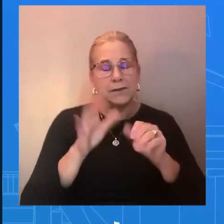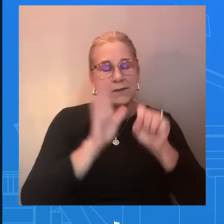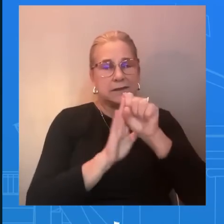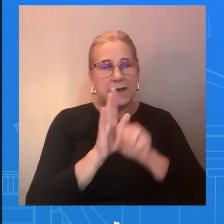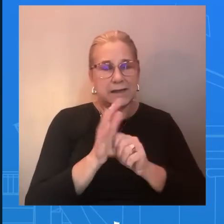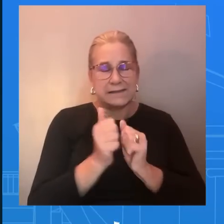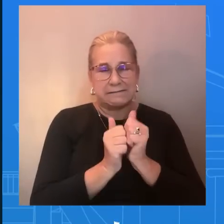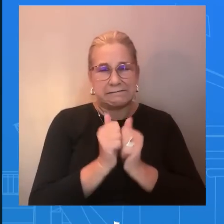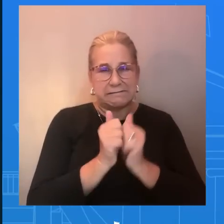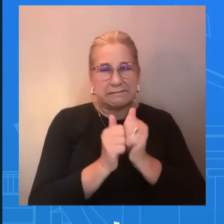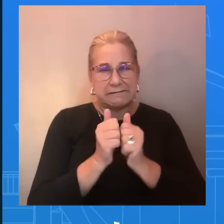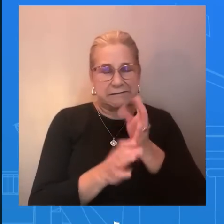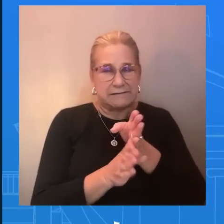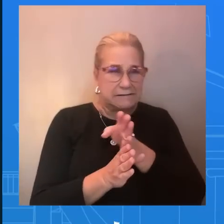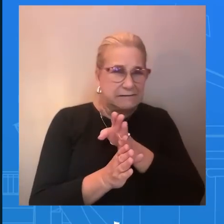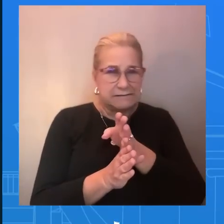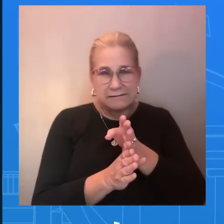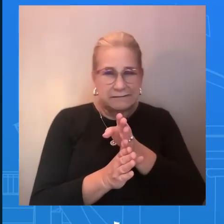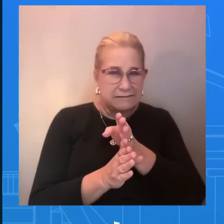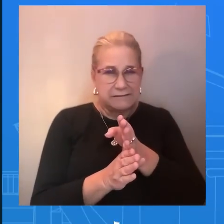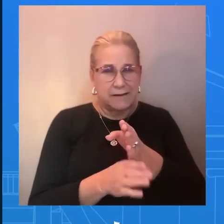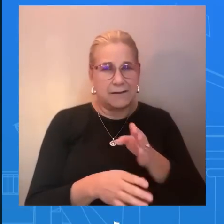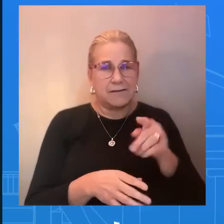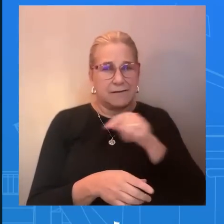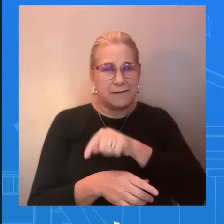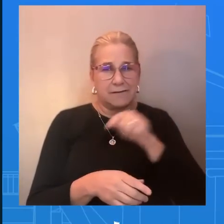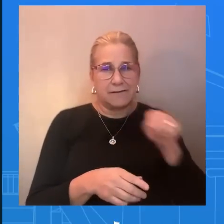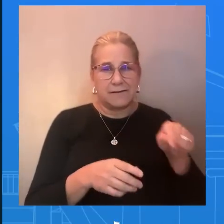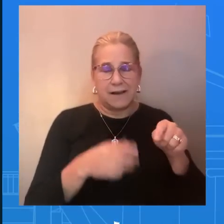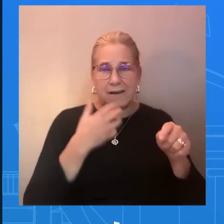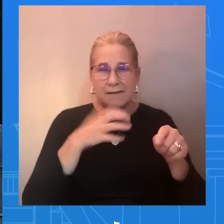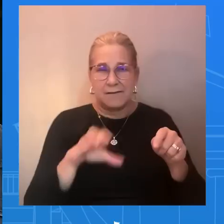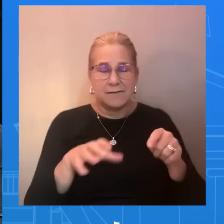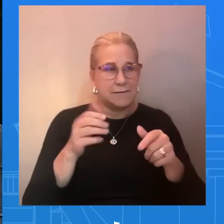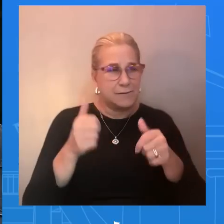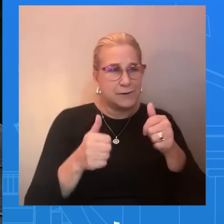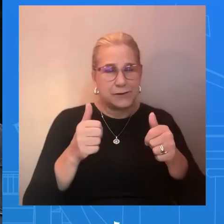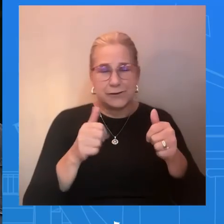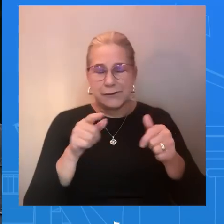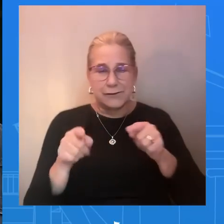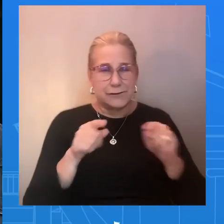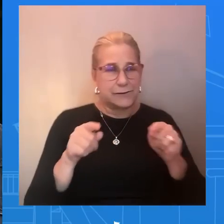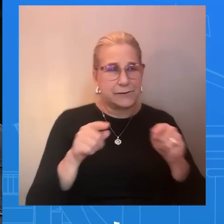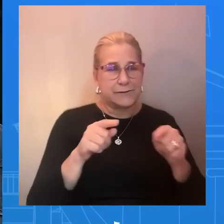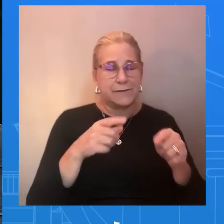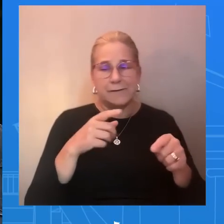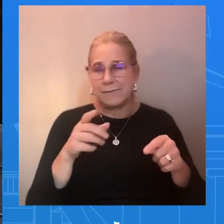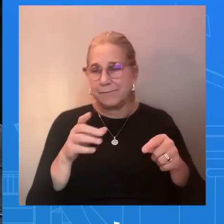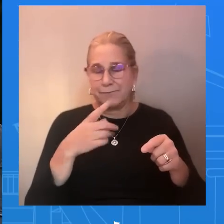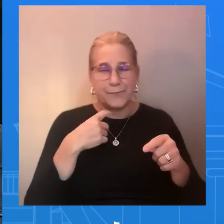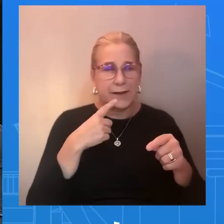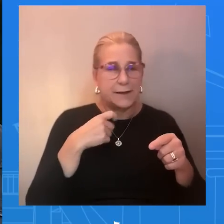I’m not going to comment from it -- from here. The Press: Can you talk about how the president is reacting to this in terms of does he believe it’s appropriate?